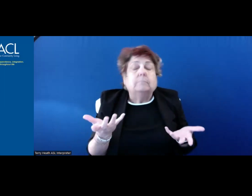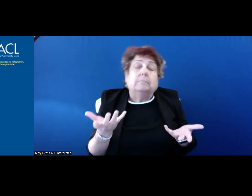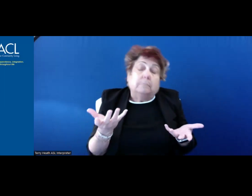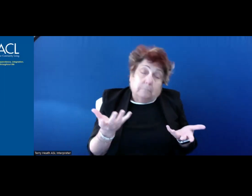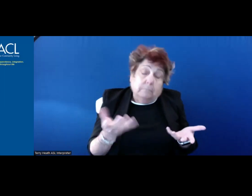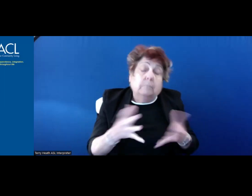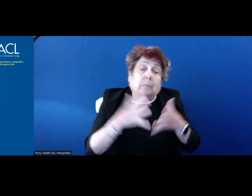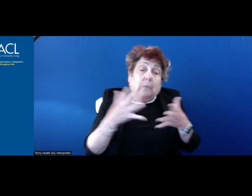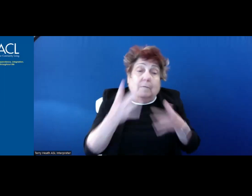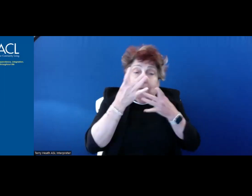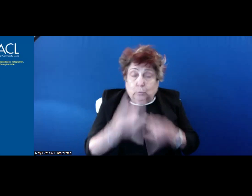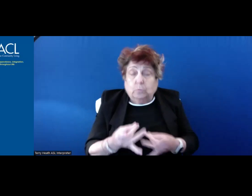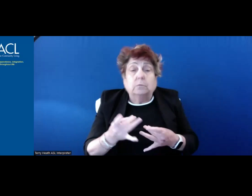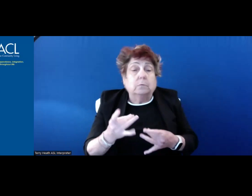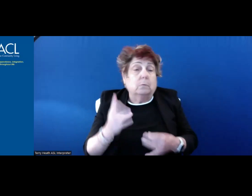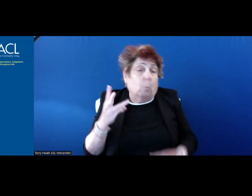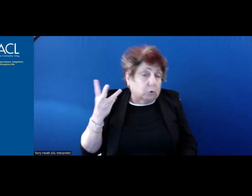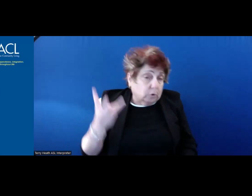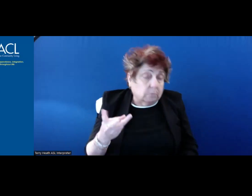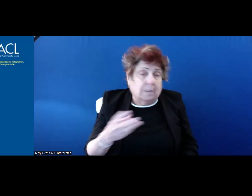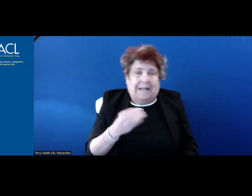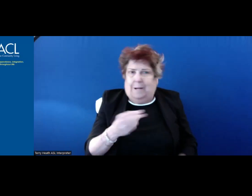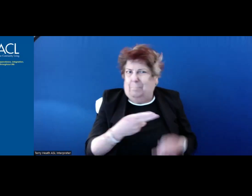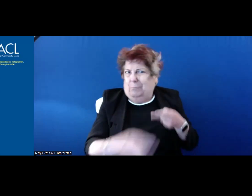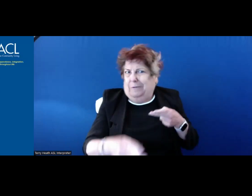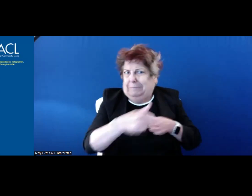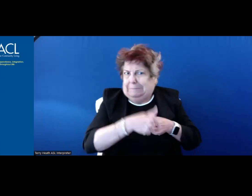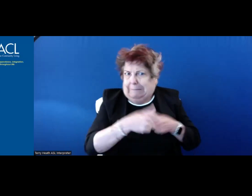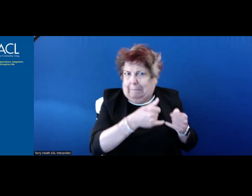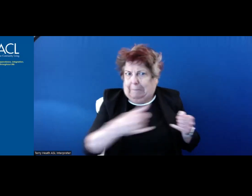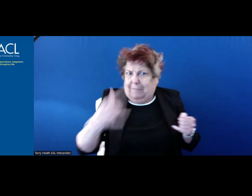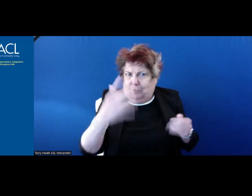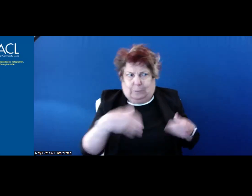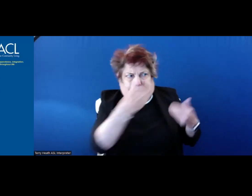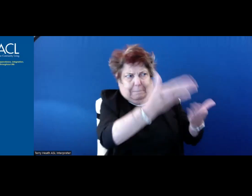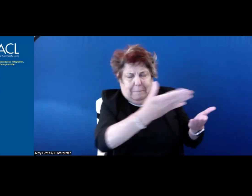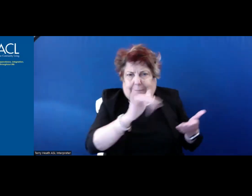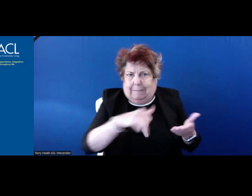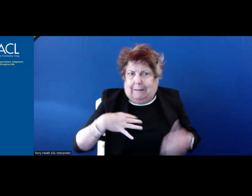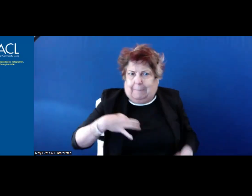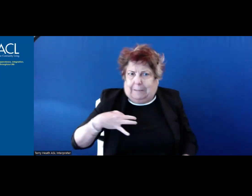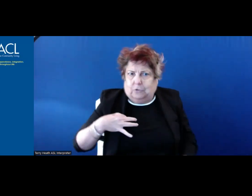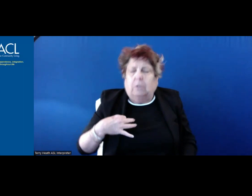and a very brief timeline to submit the application. Also want to make sure that we have a manageable group.